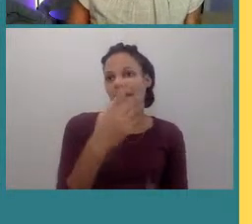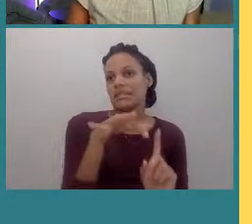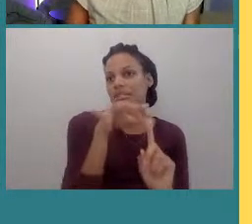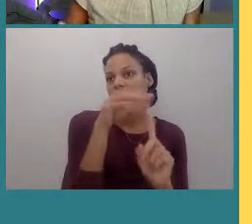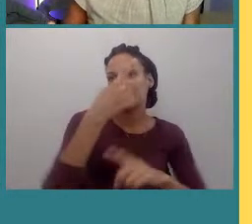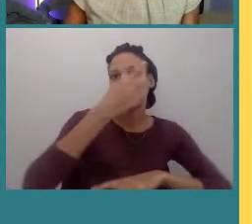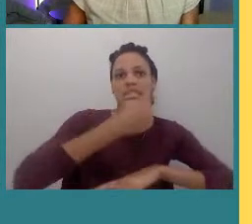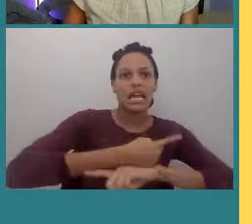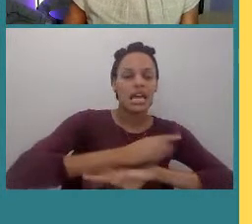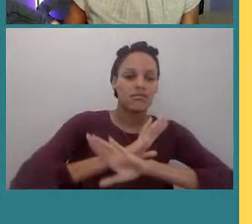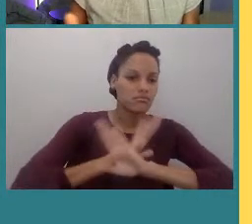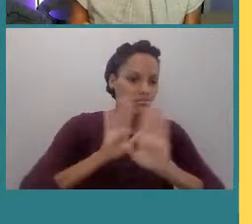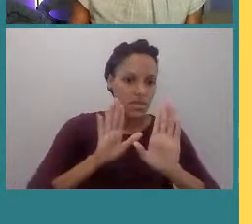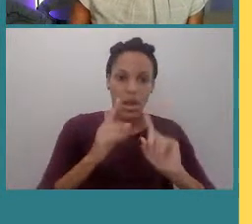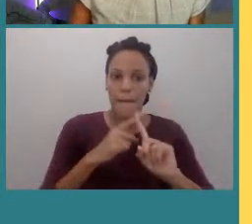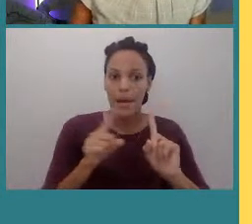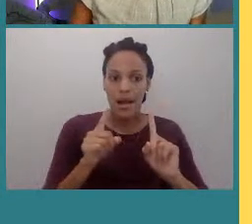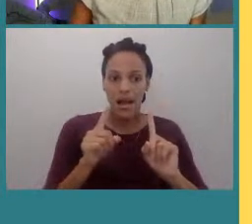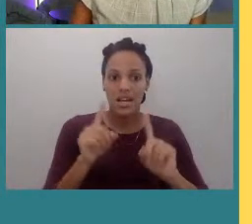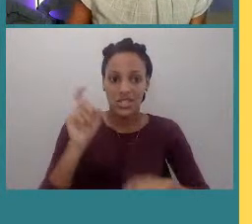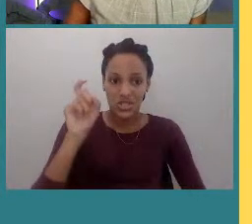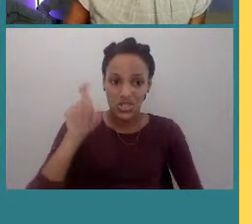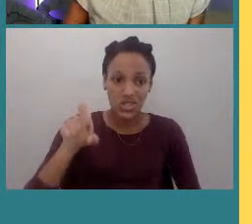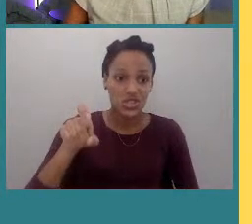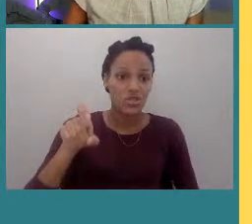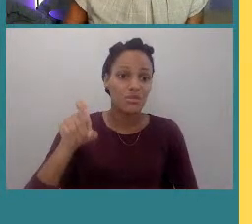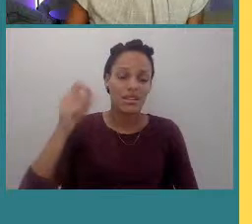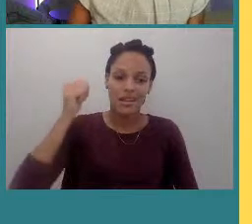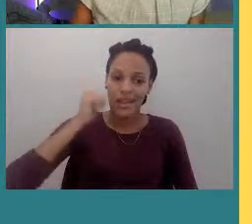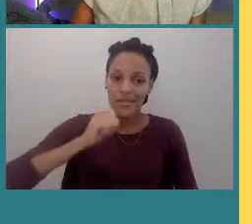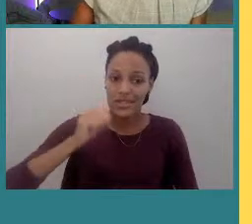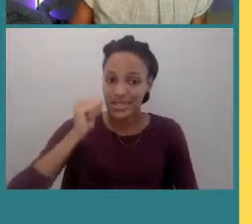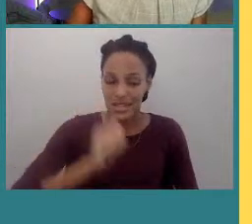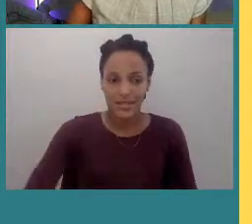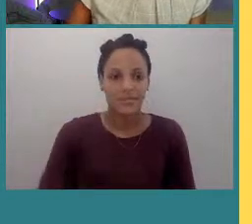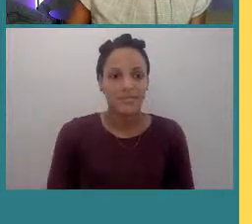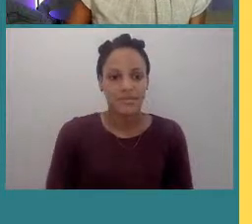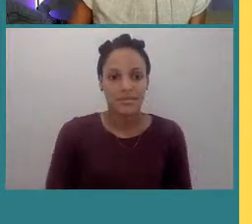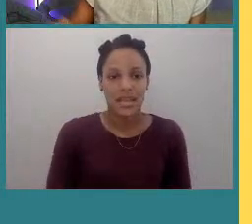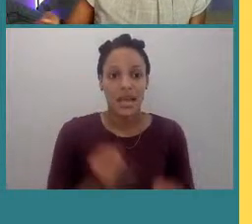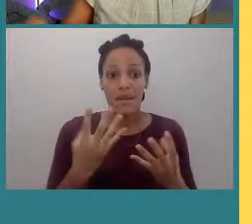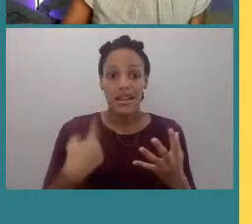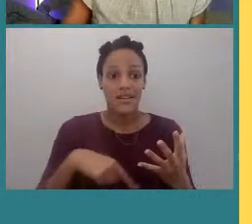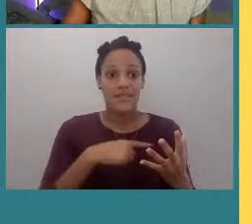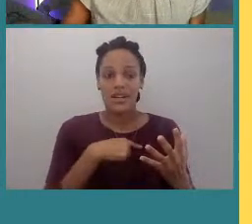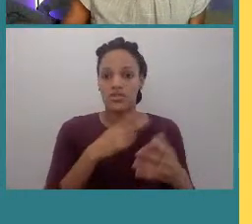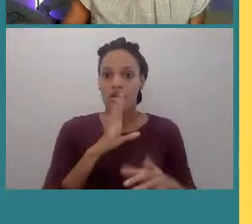look like something we do every day so a lot of us talk about reinvesting into the Black